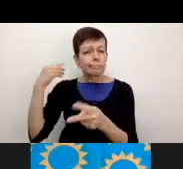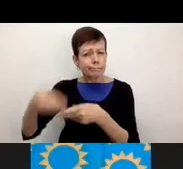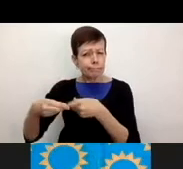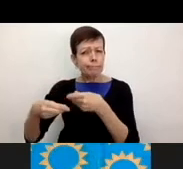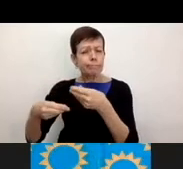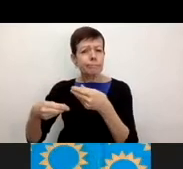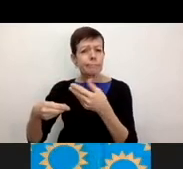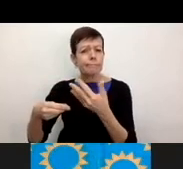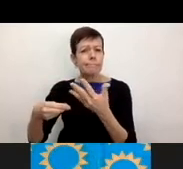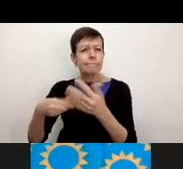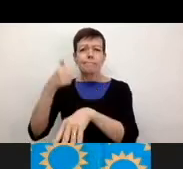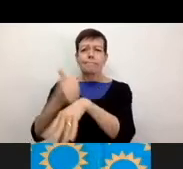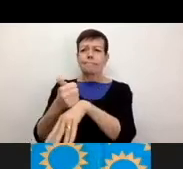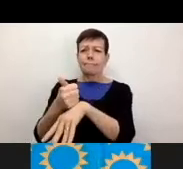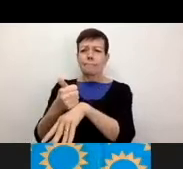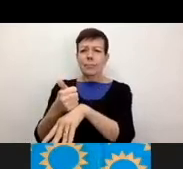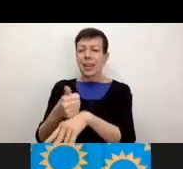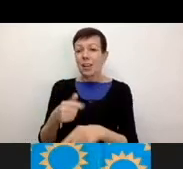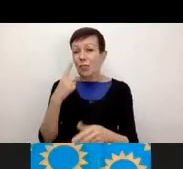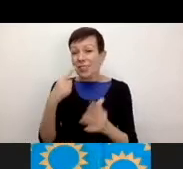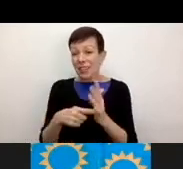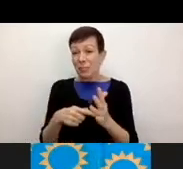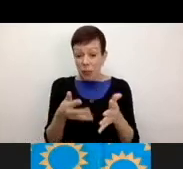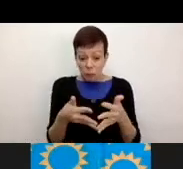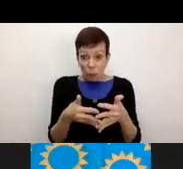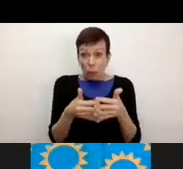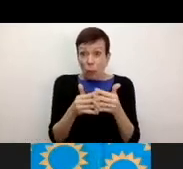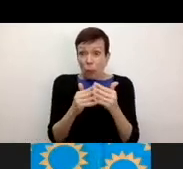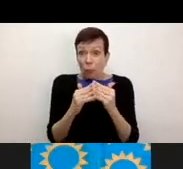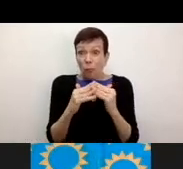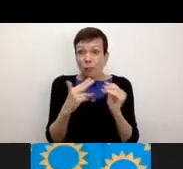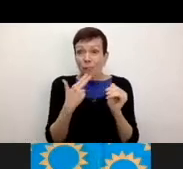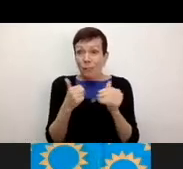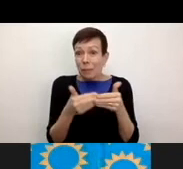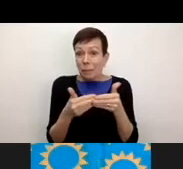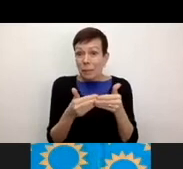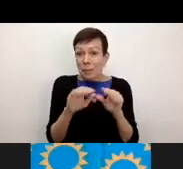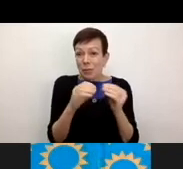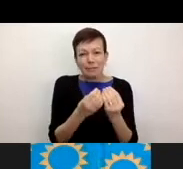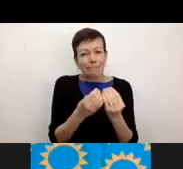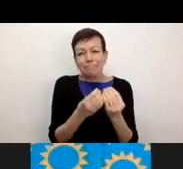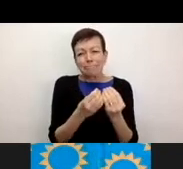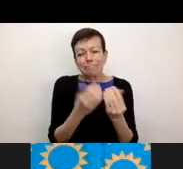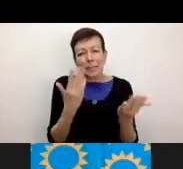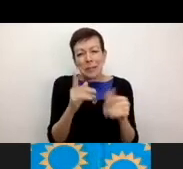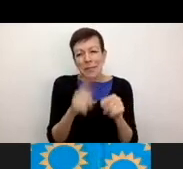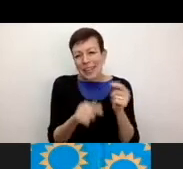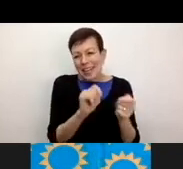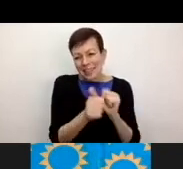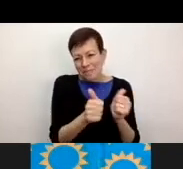I'm not sure that like a brand new organization would be a strong contender within a program like this just in terms of making a case.